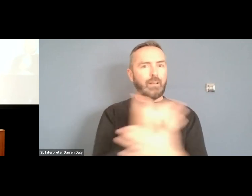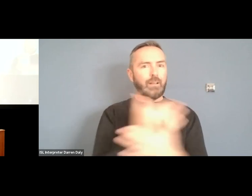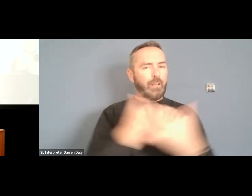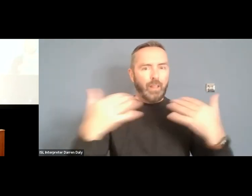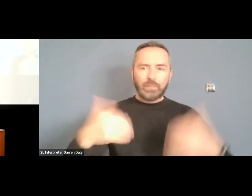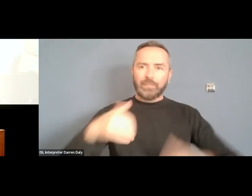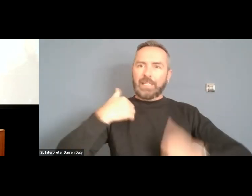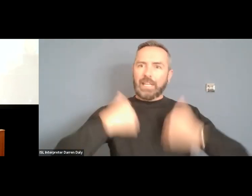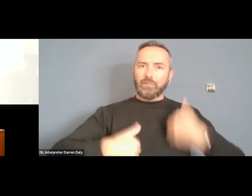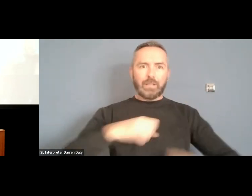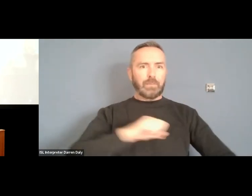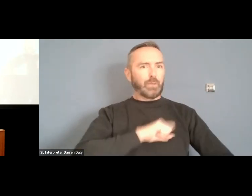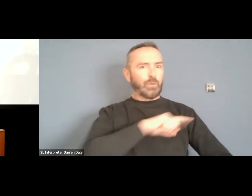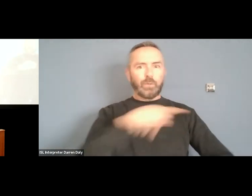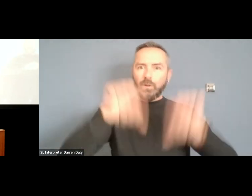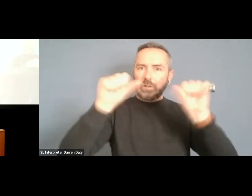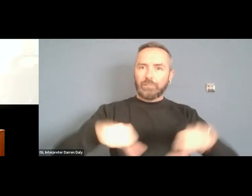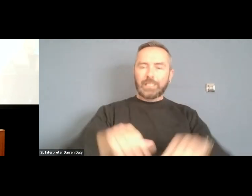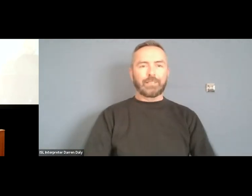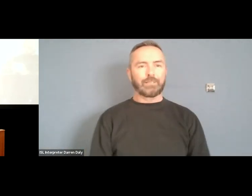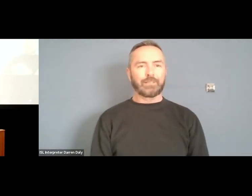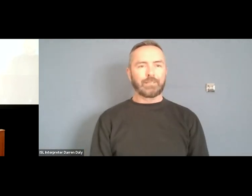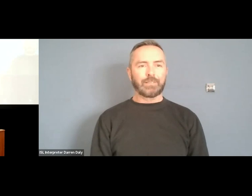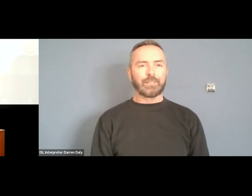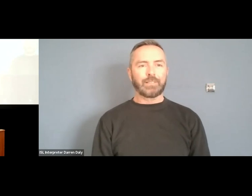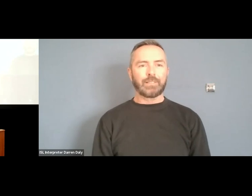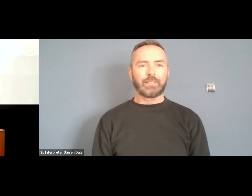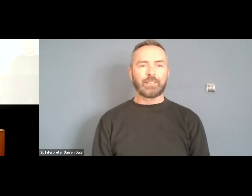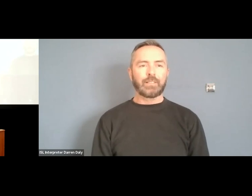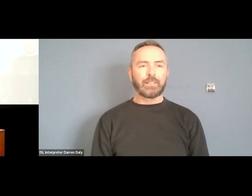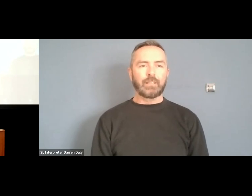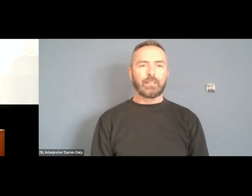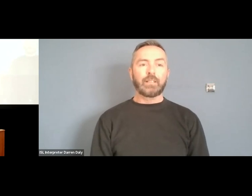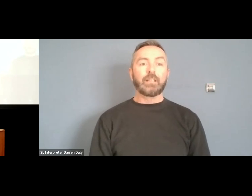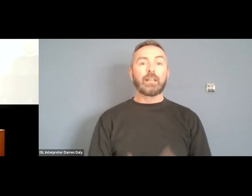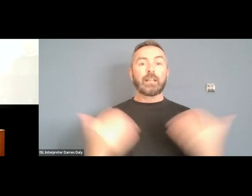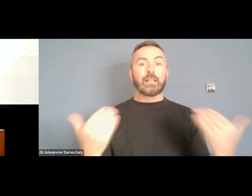So I can take this opportunity to tell you that you can download the full report